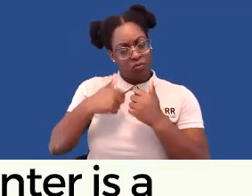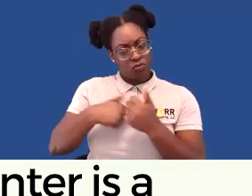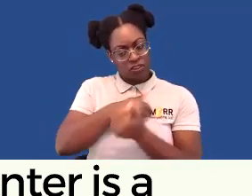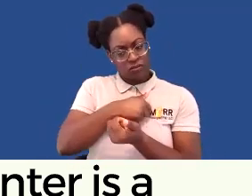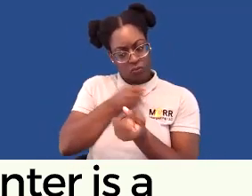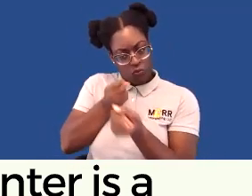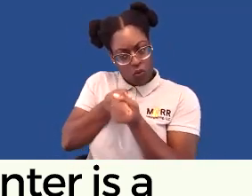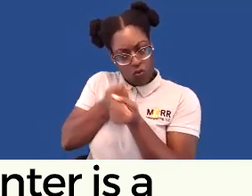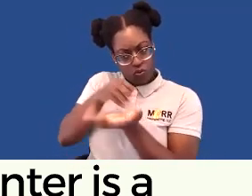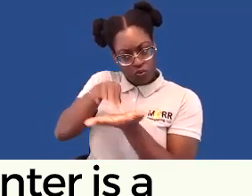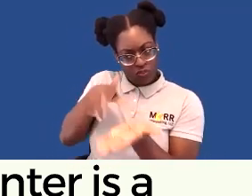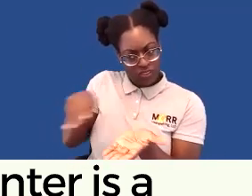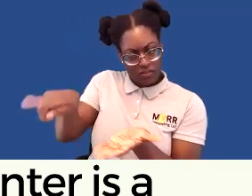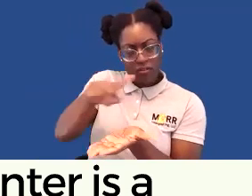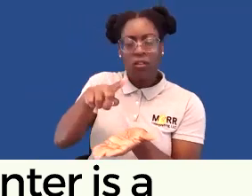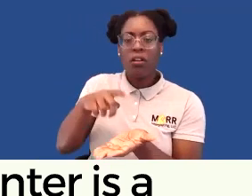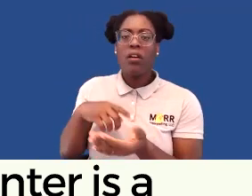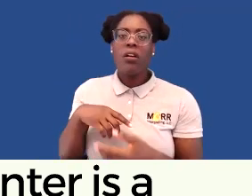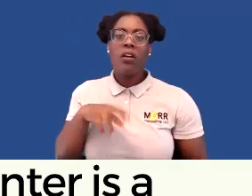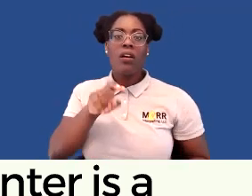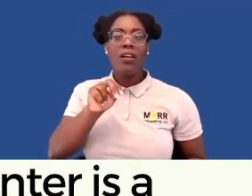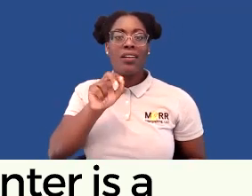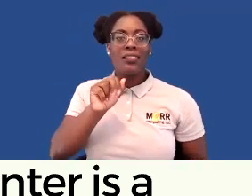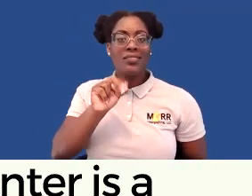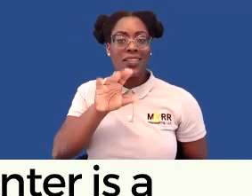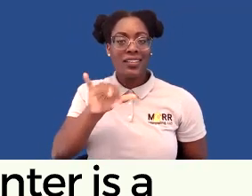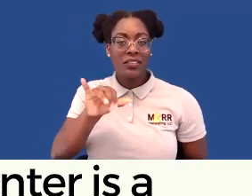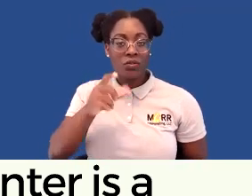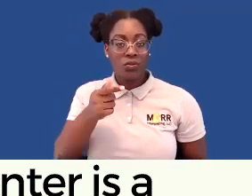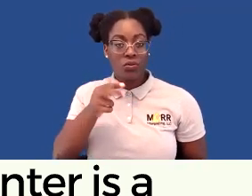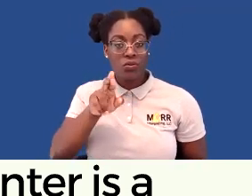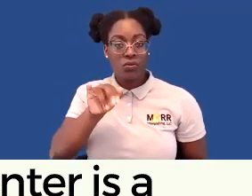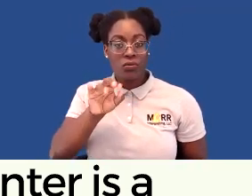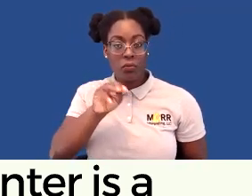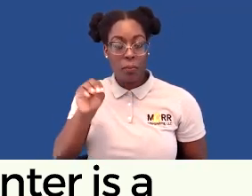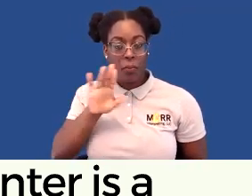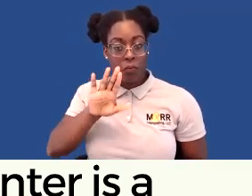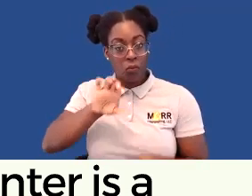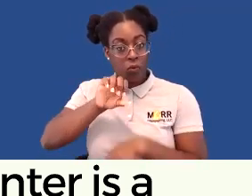"the work of the writing center [being] a matter of being available mentally and emotionally